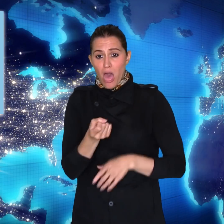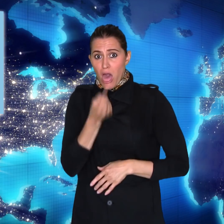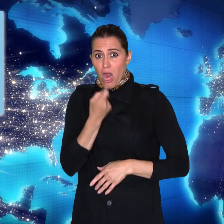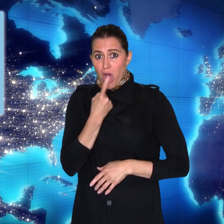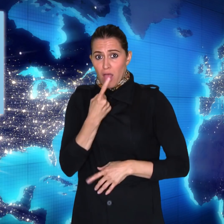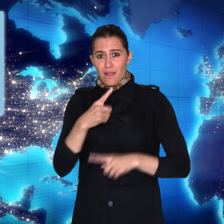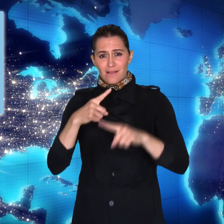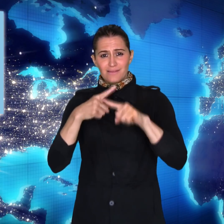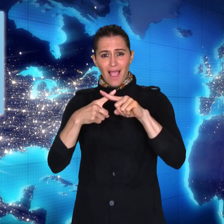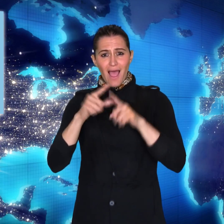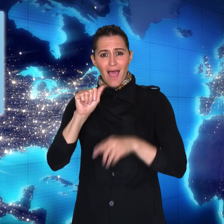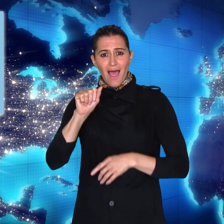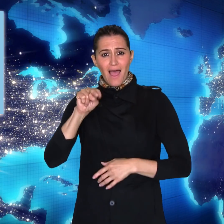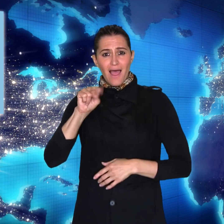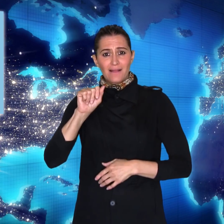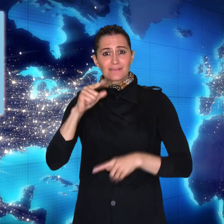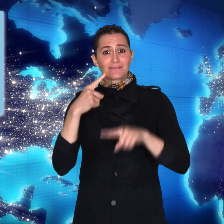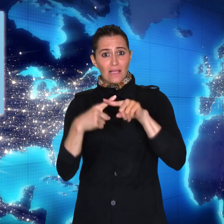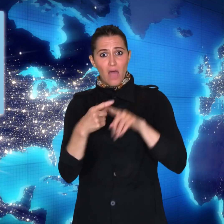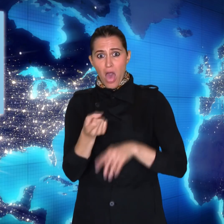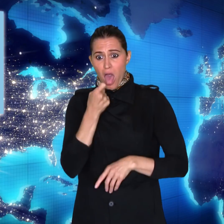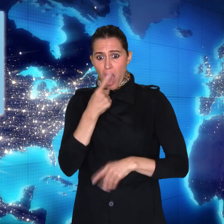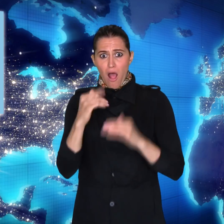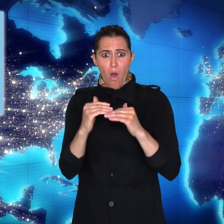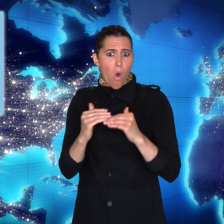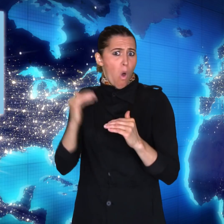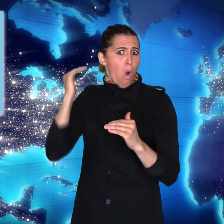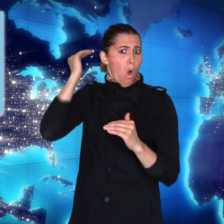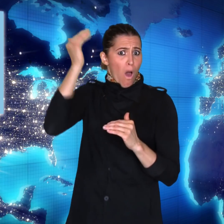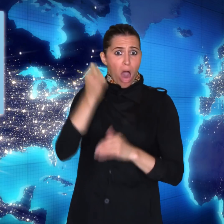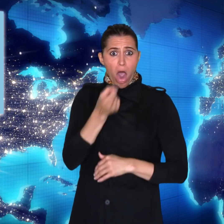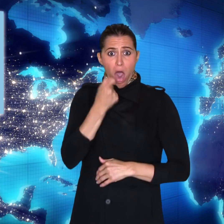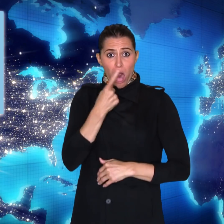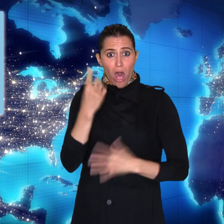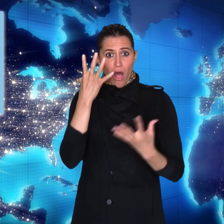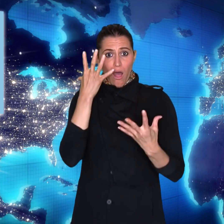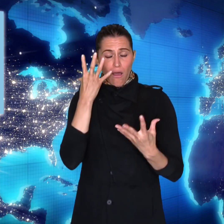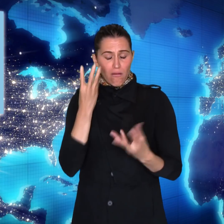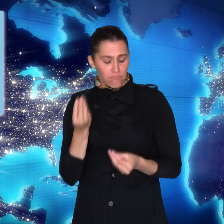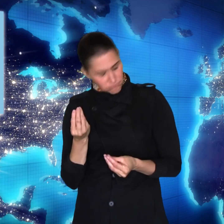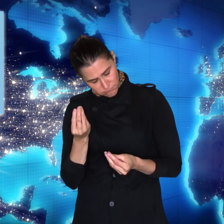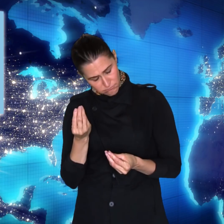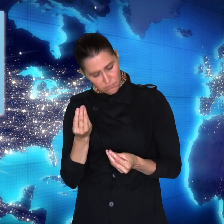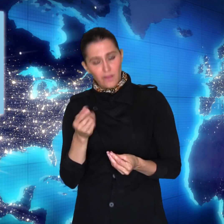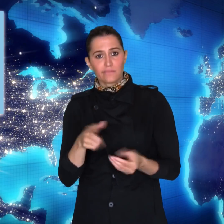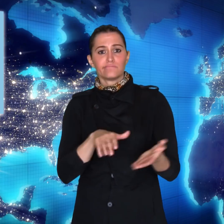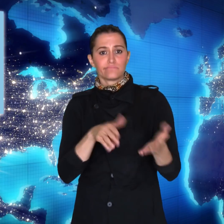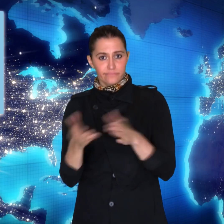She was arrested after that fire but